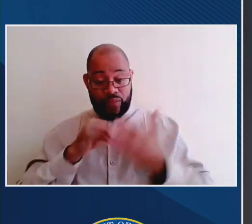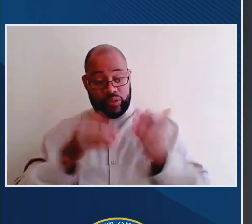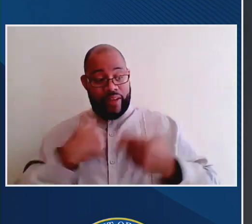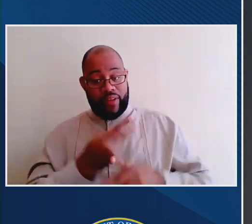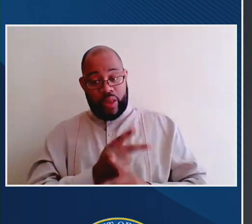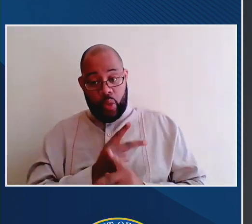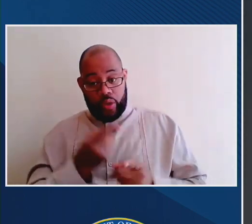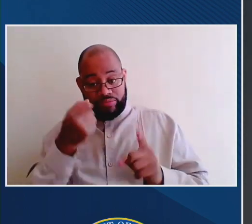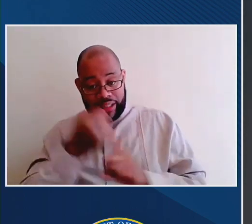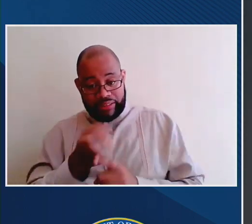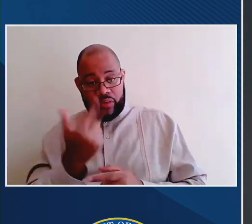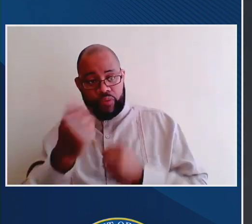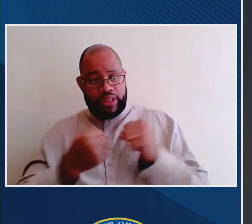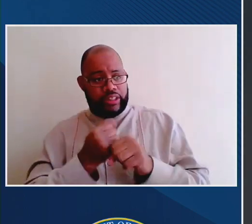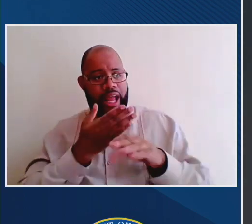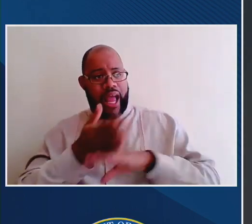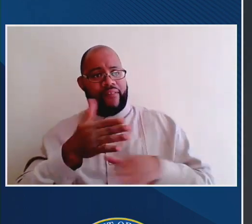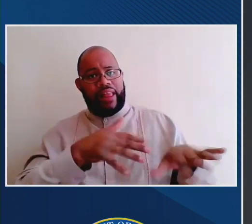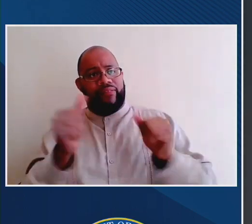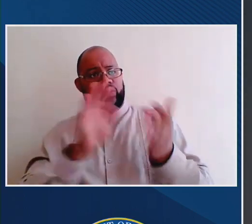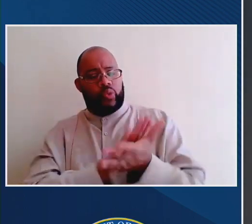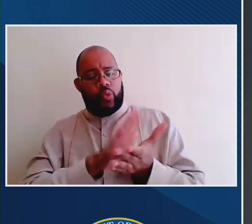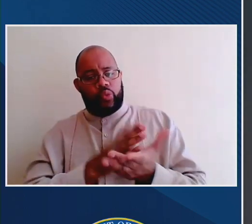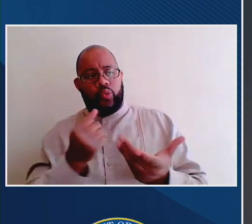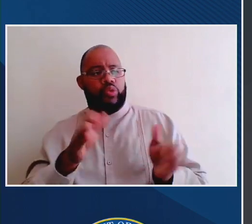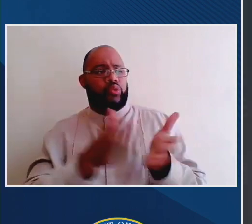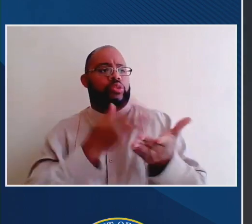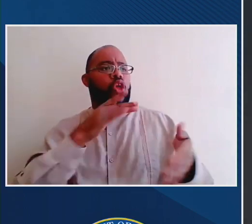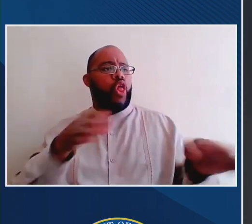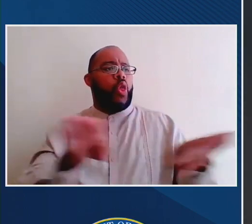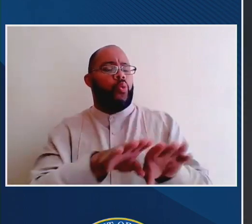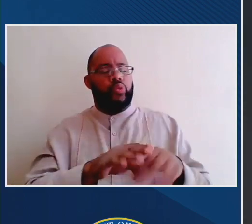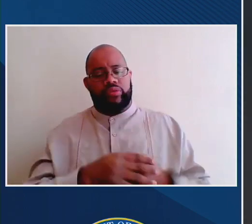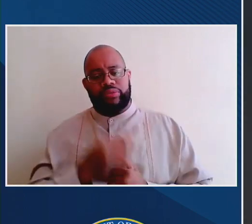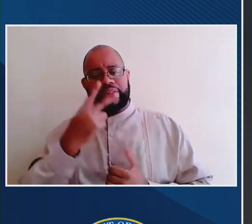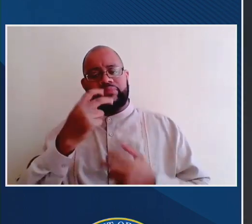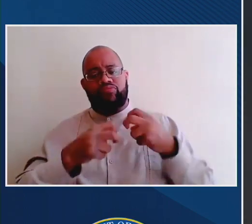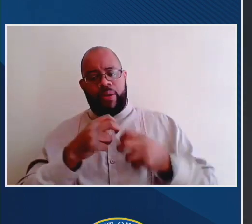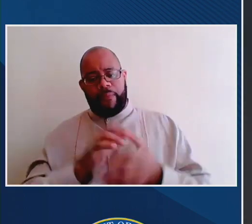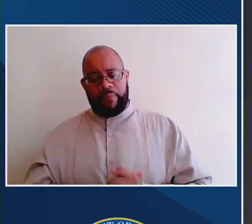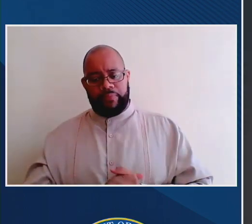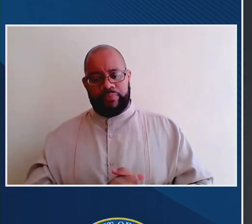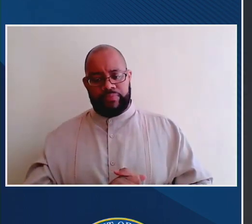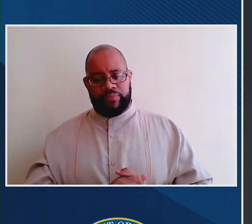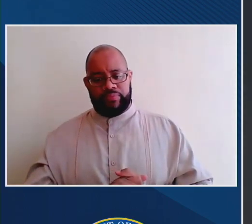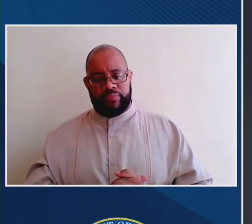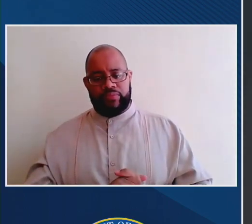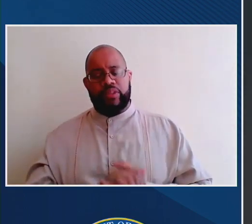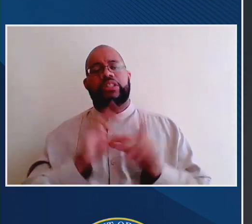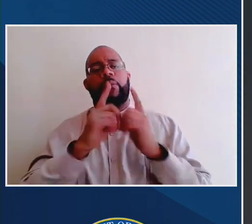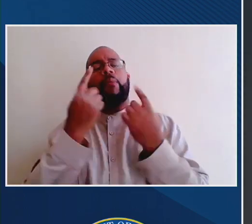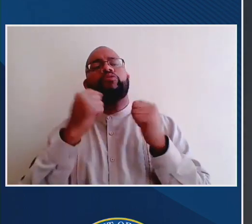years after they've left the school or the school is closed. So we have seen a problem in the Department's trying to remedy it by adding this provision.